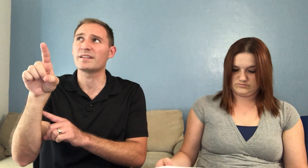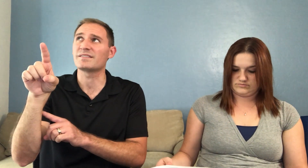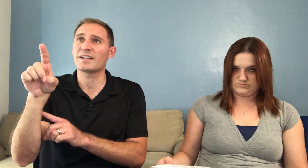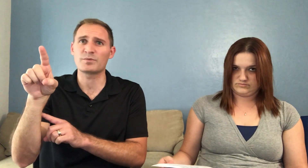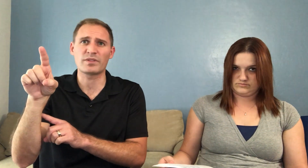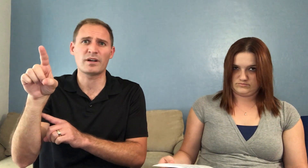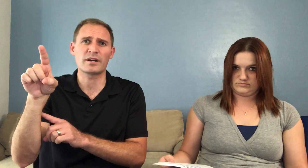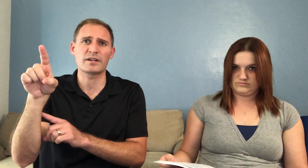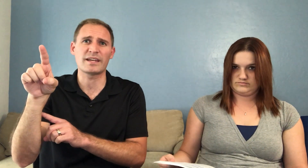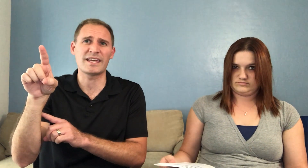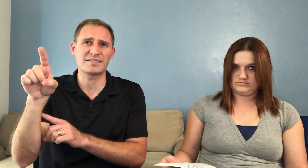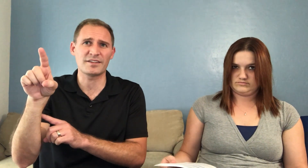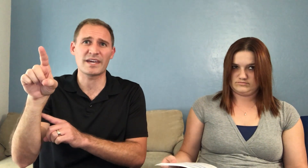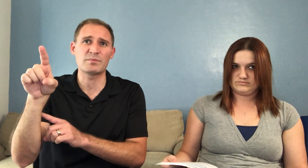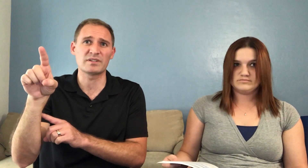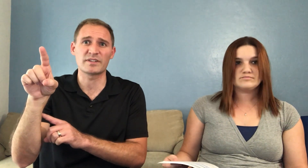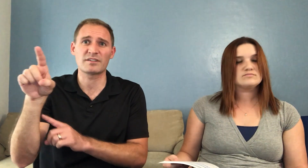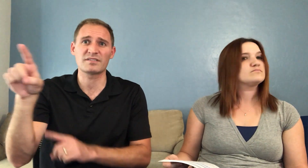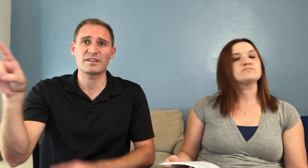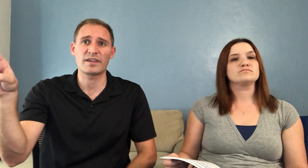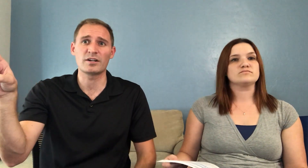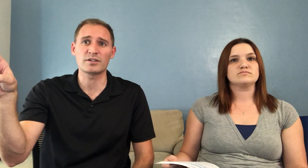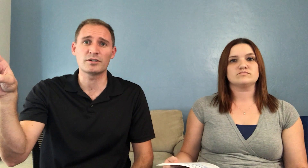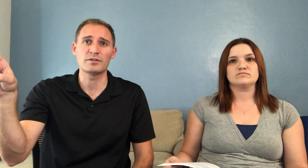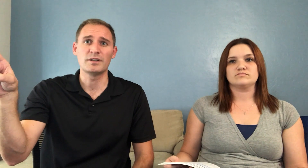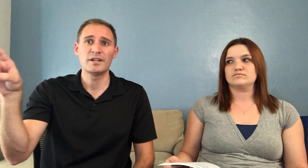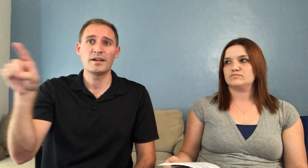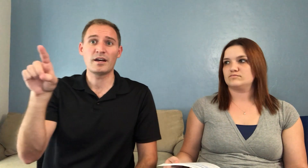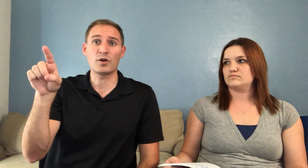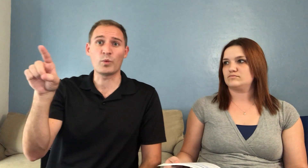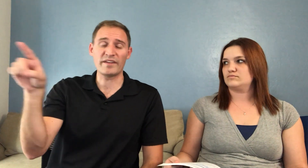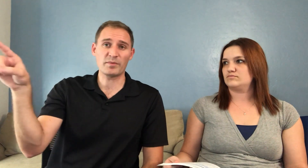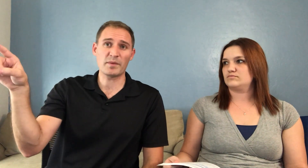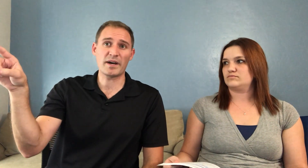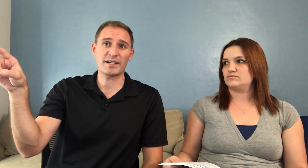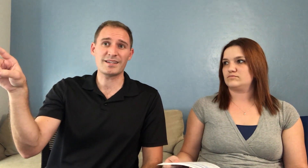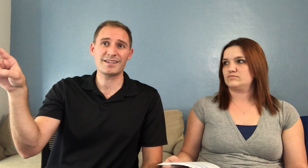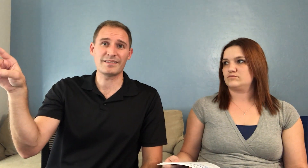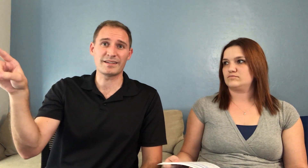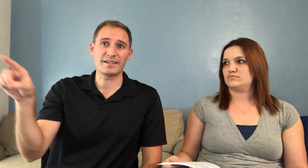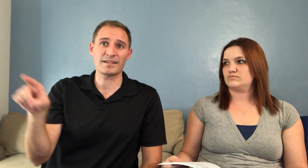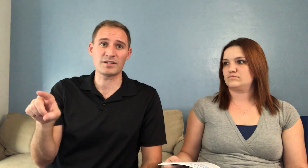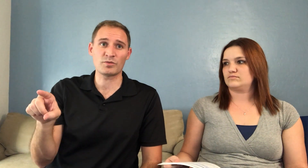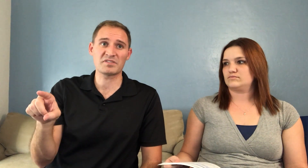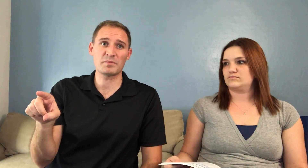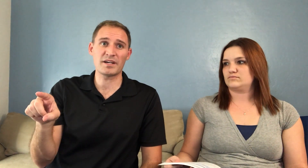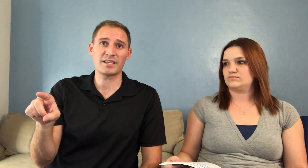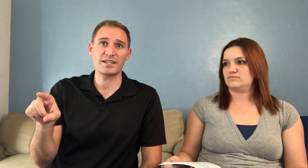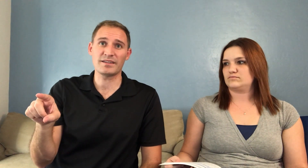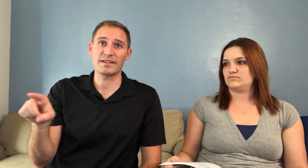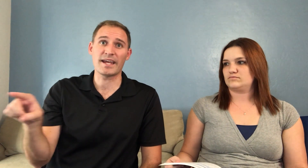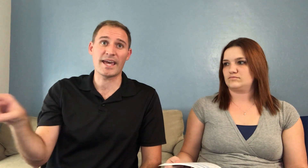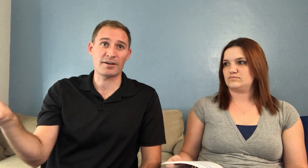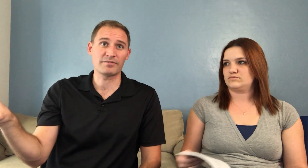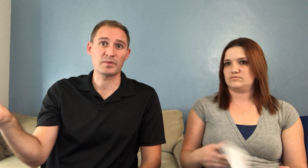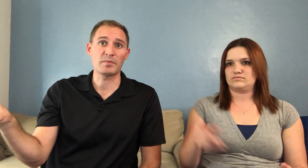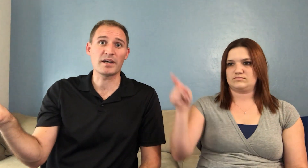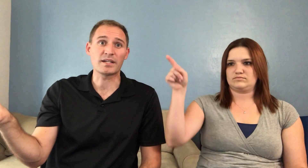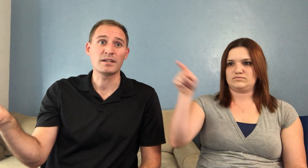and Signed With Heart, ASL THAT, Bill Vicars... they all go away from the body and then in towards the body and then out from the body.